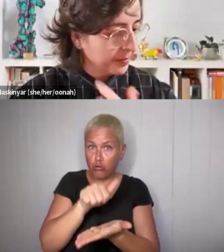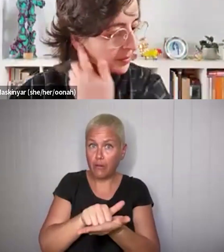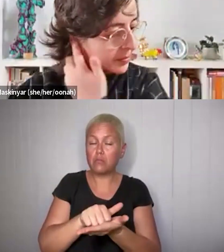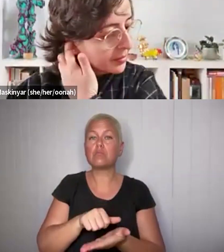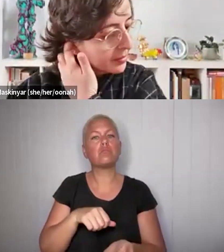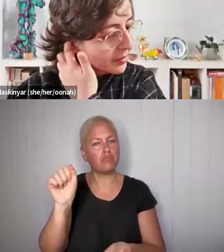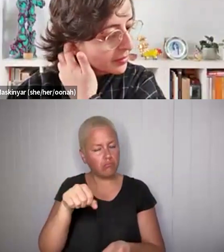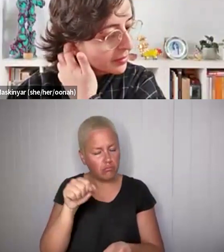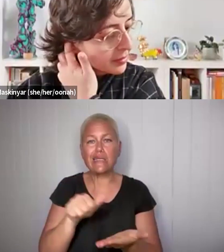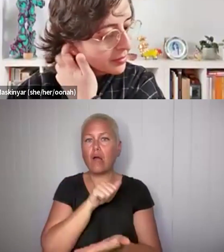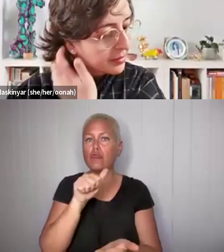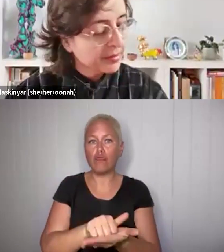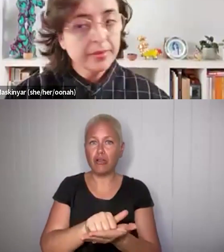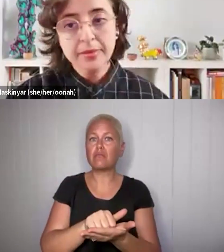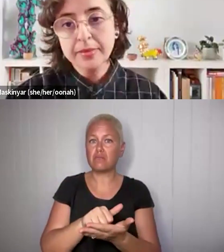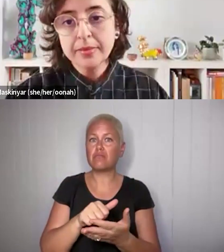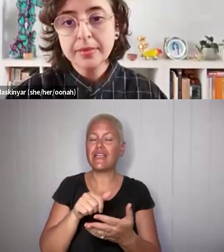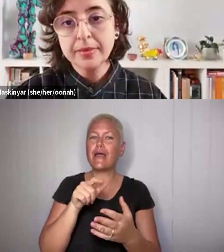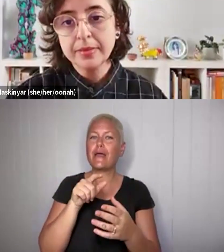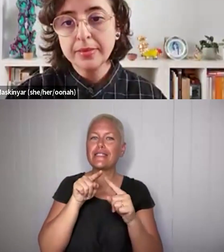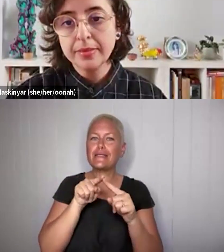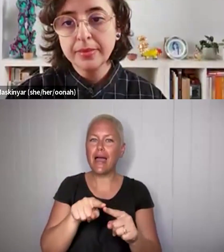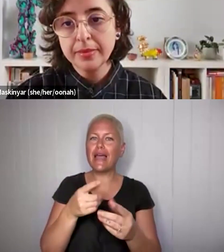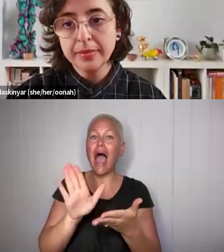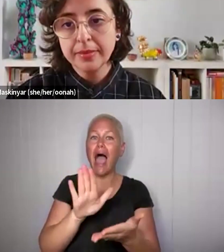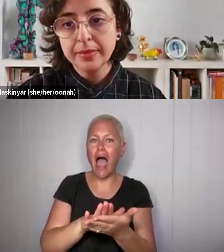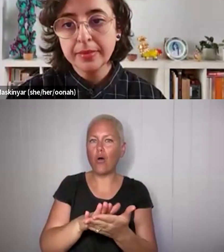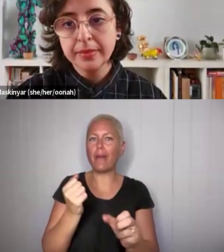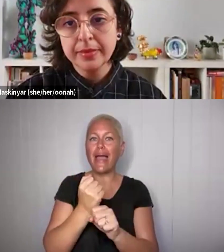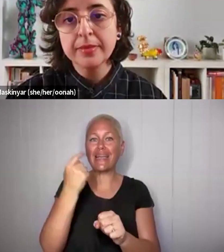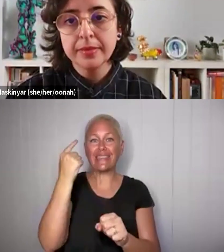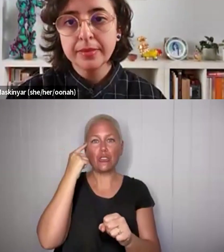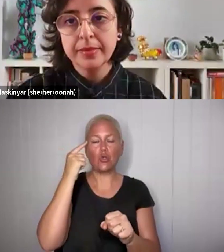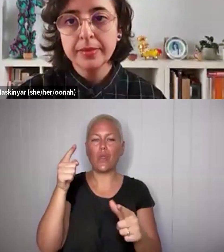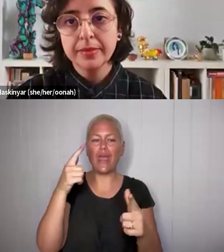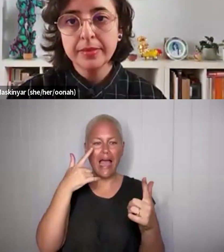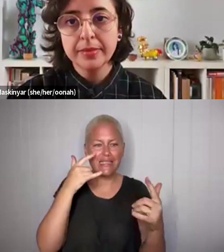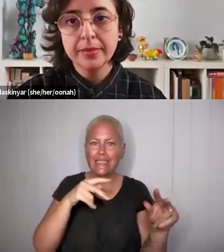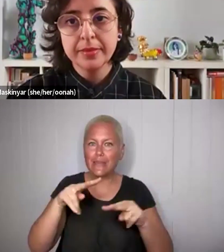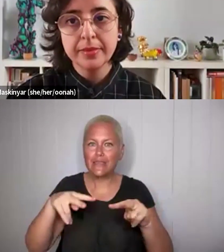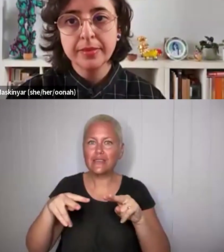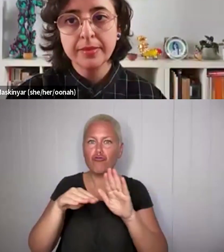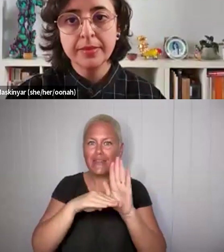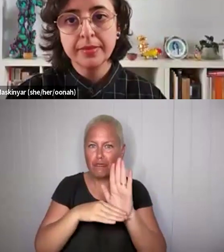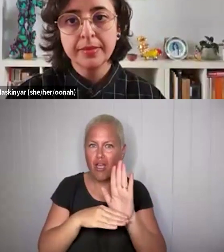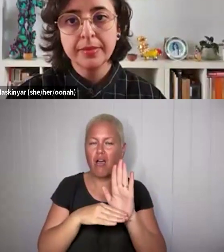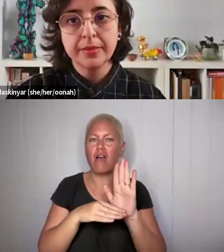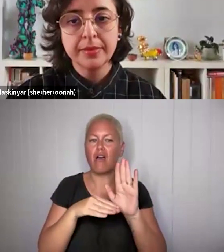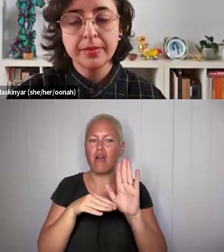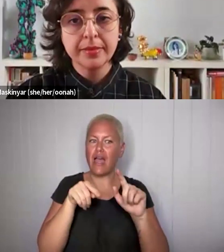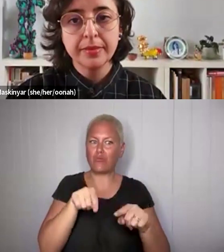if it makes sense to that assessment criteria, that fundamentally looks at